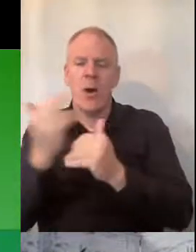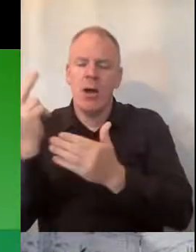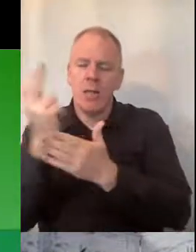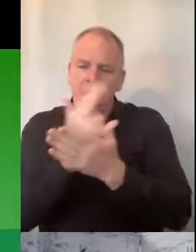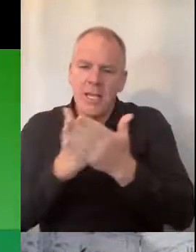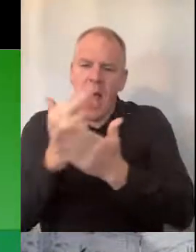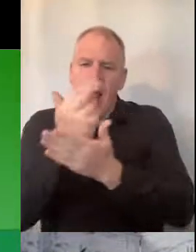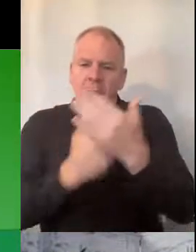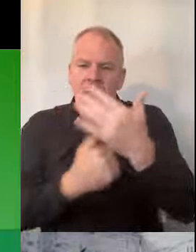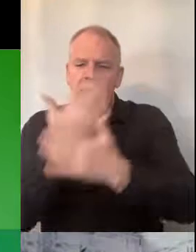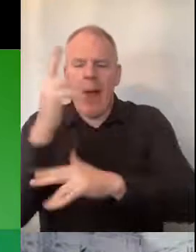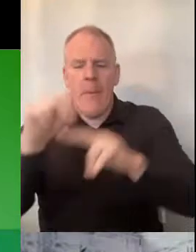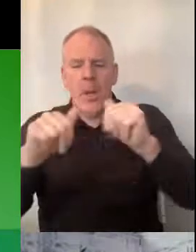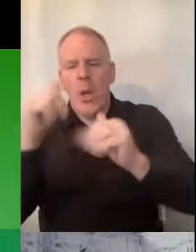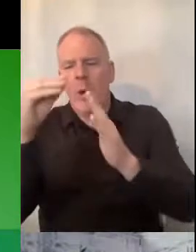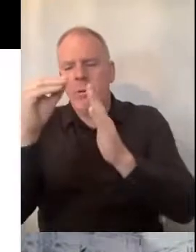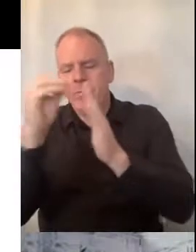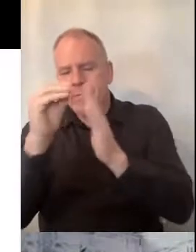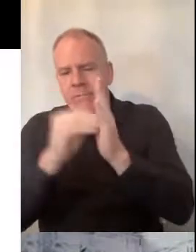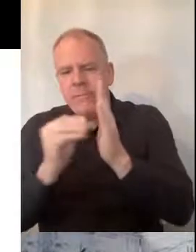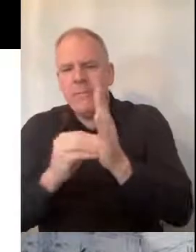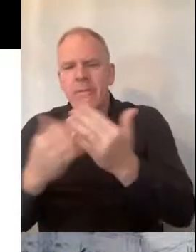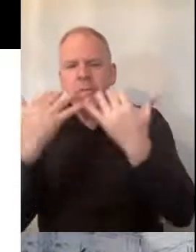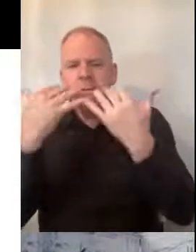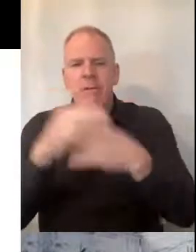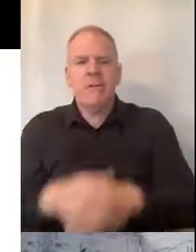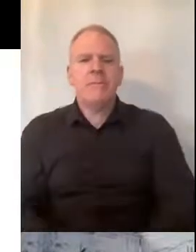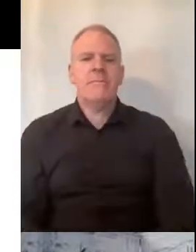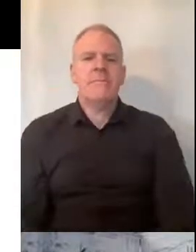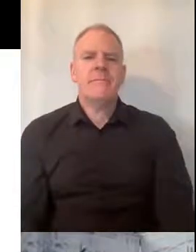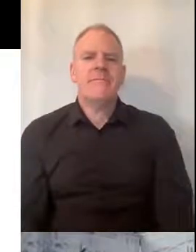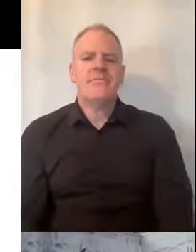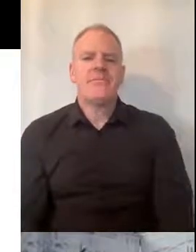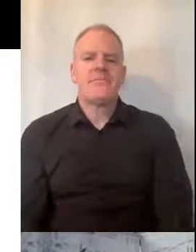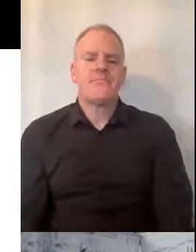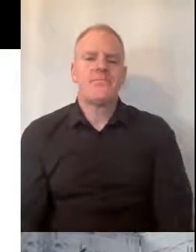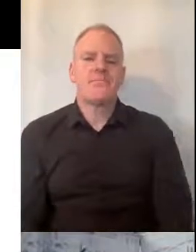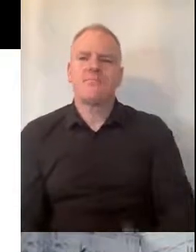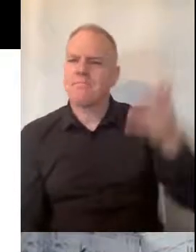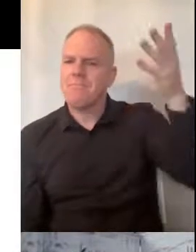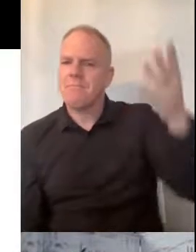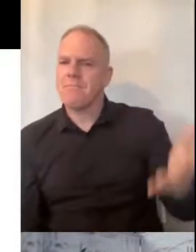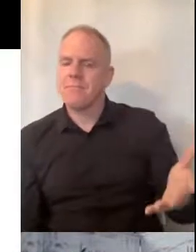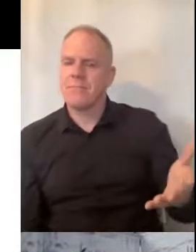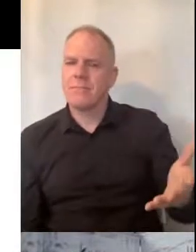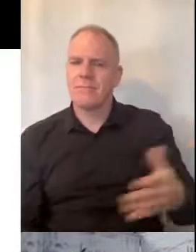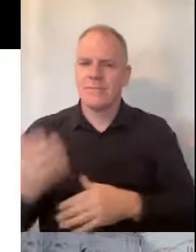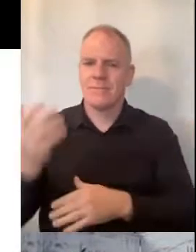designing and developing your content. So what? Can educators do started accessibility